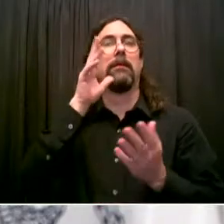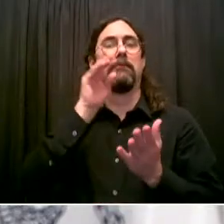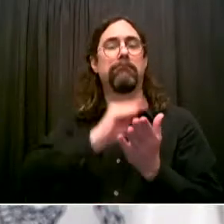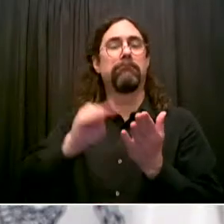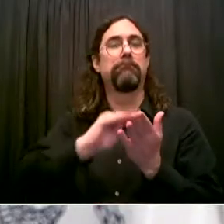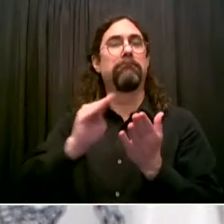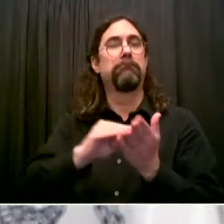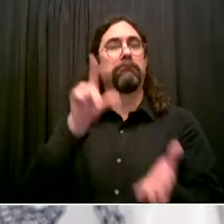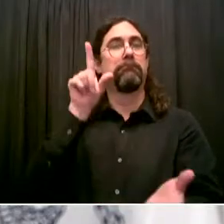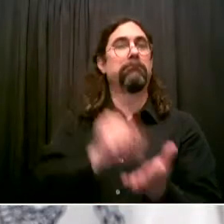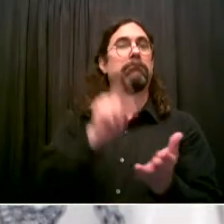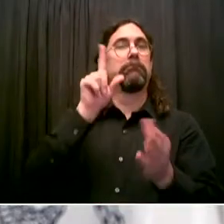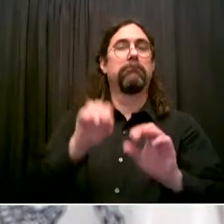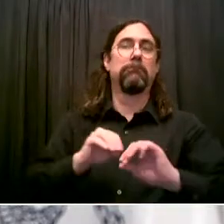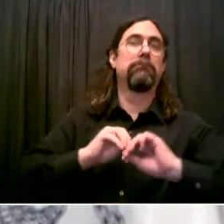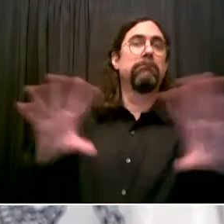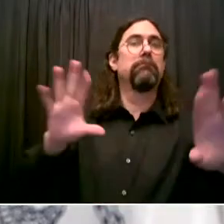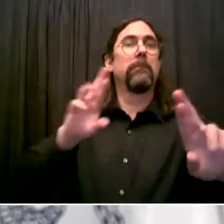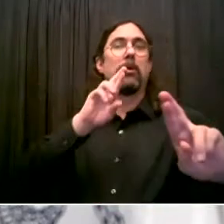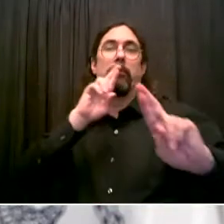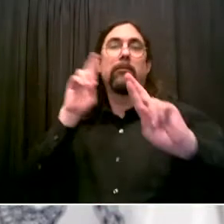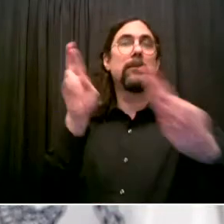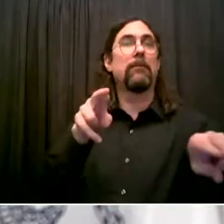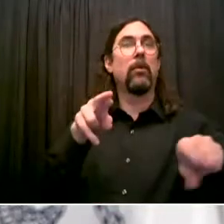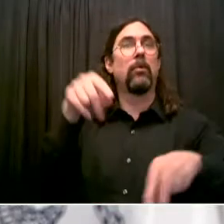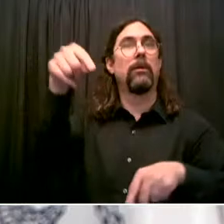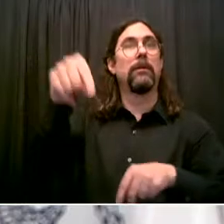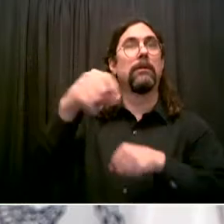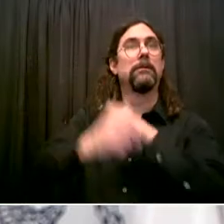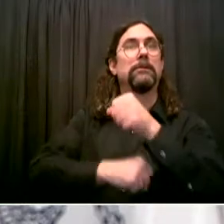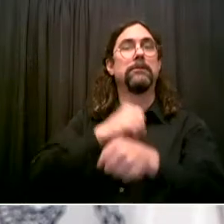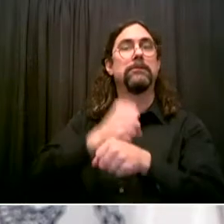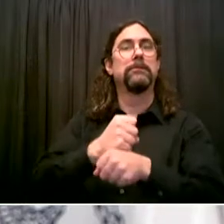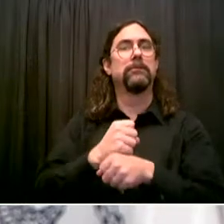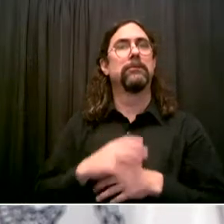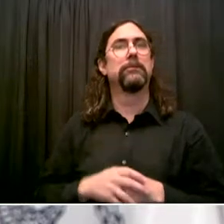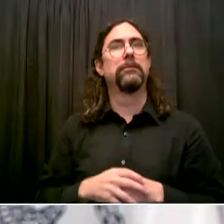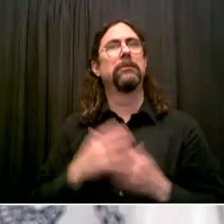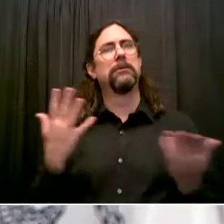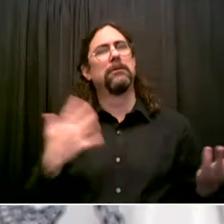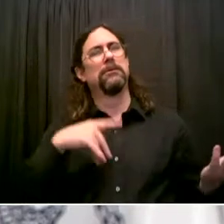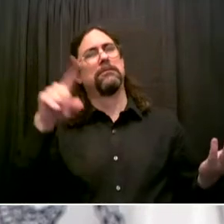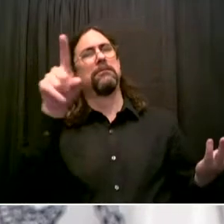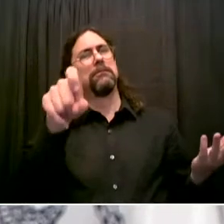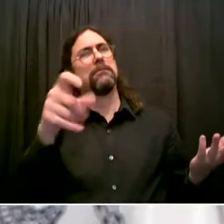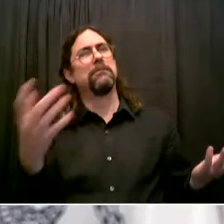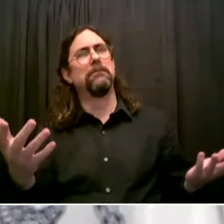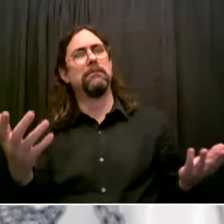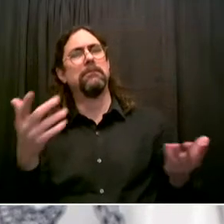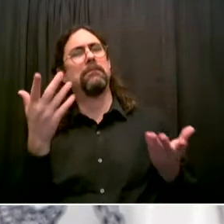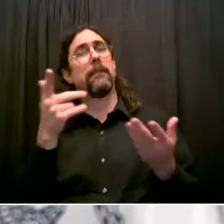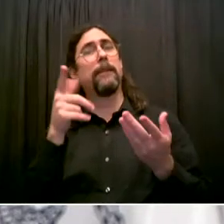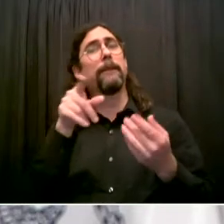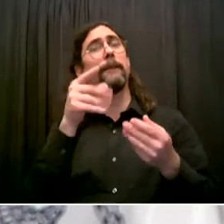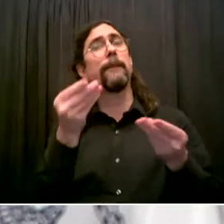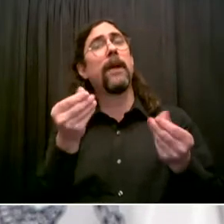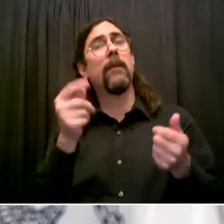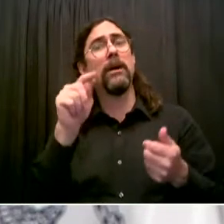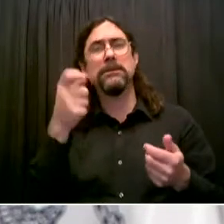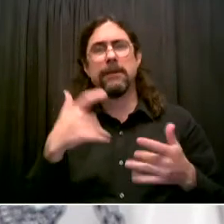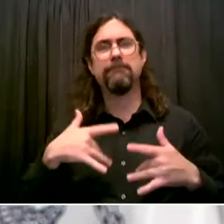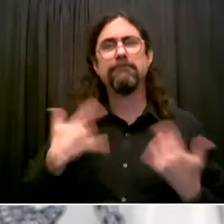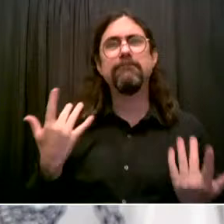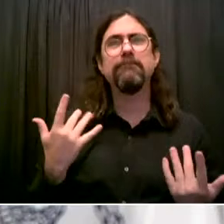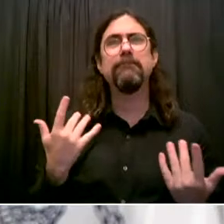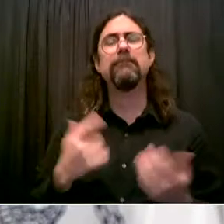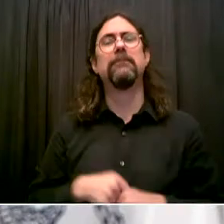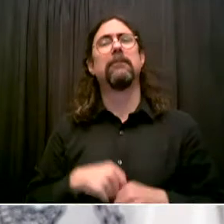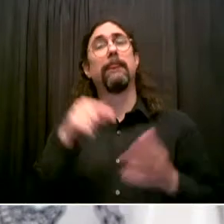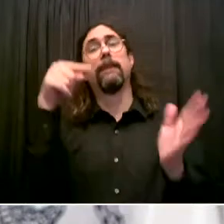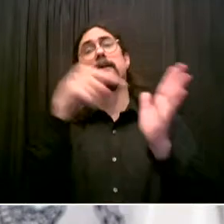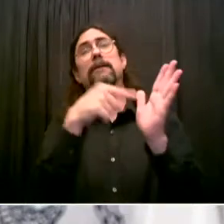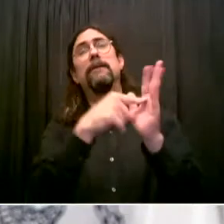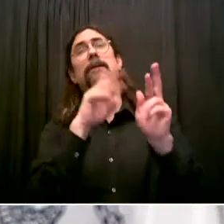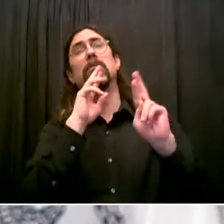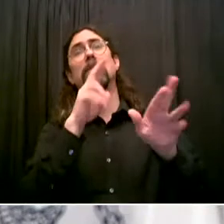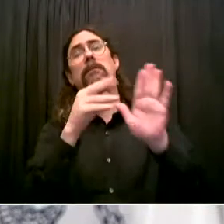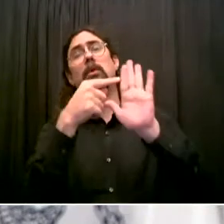TO ASK ABOUT THE